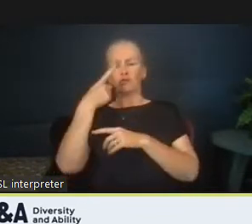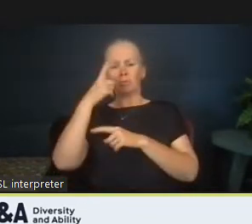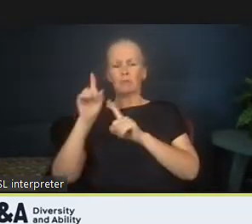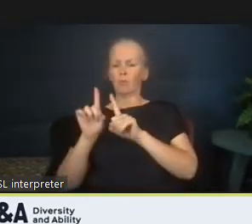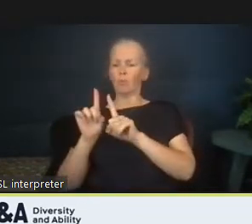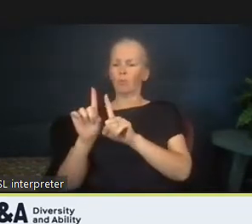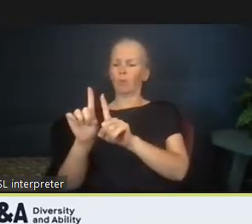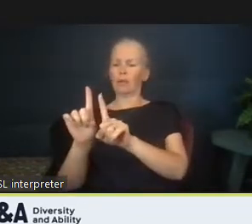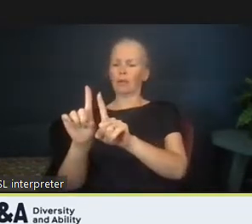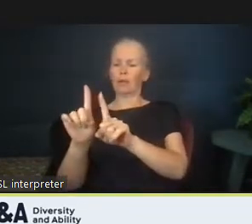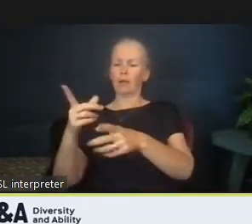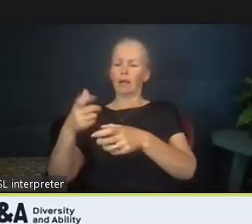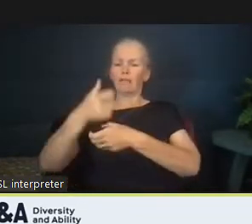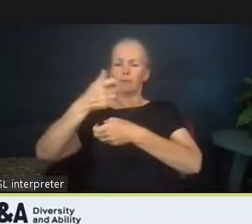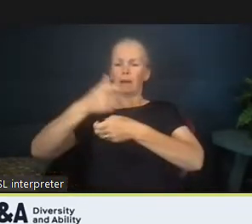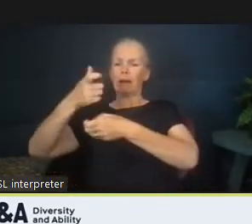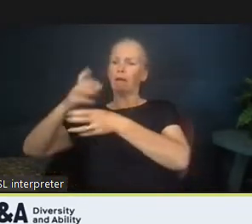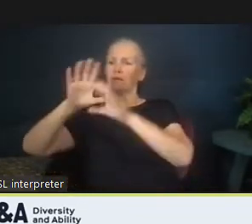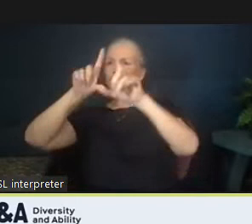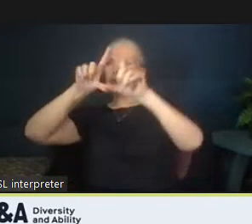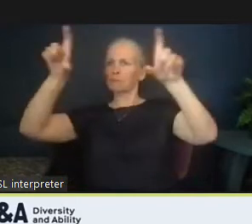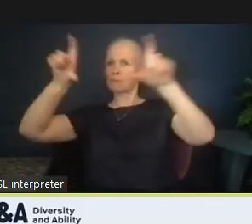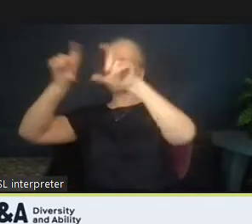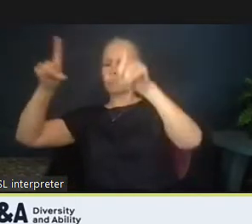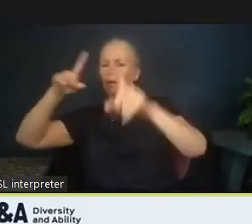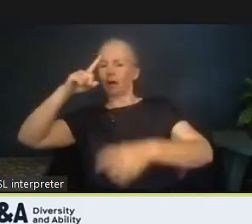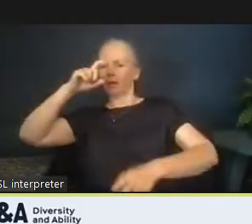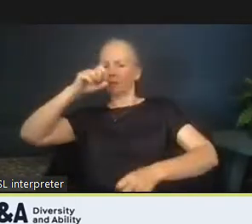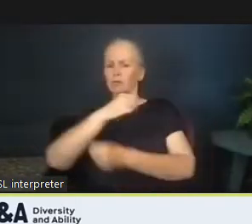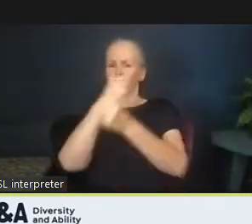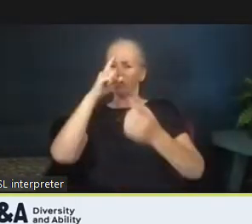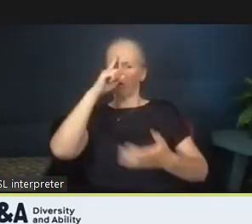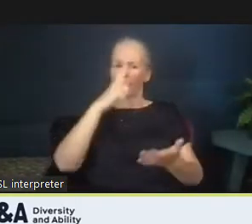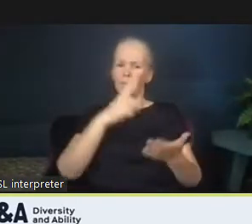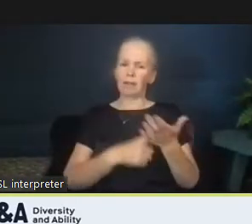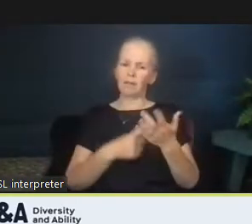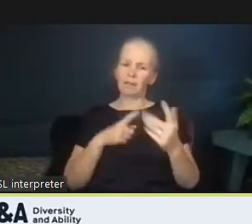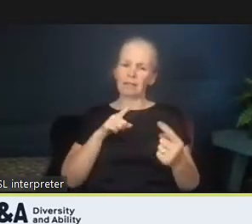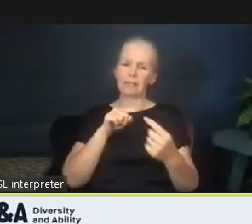street holding up placards, and I'm a very strong believer in engaging in the political process and